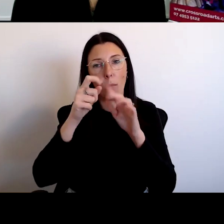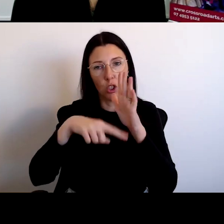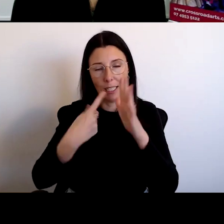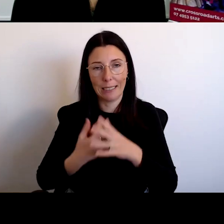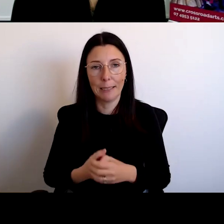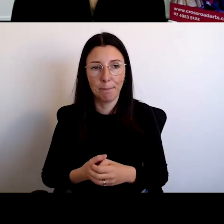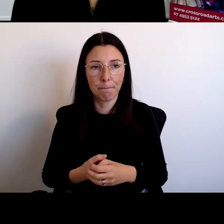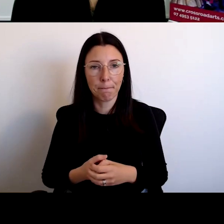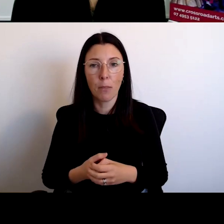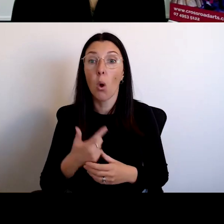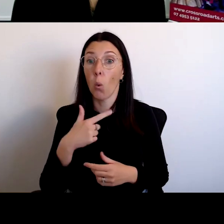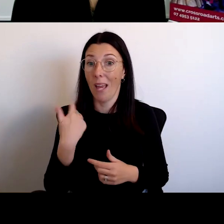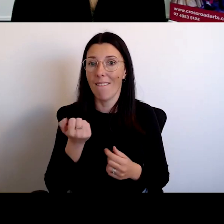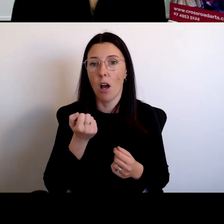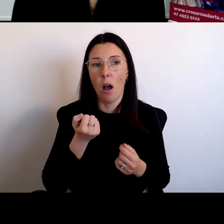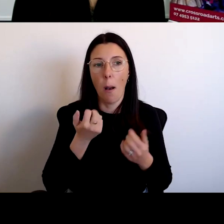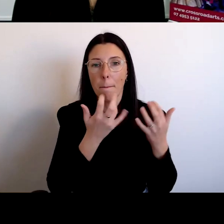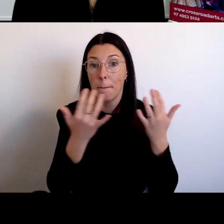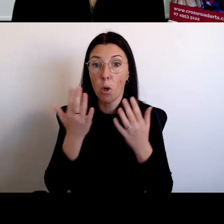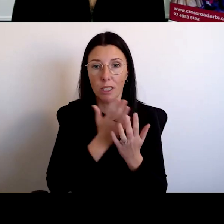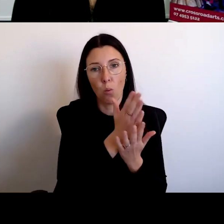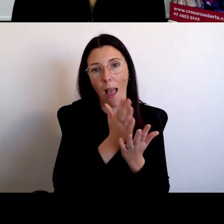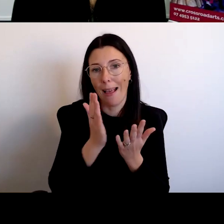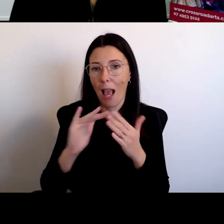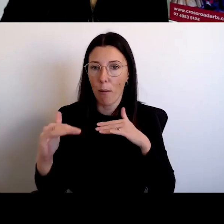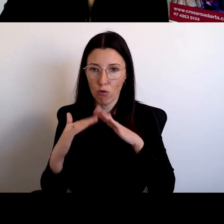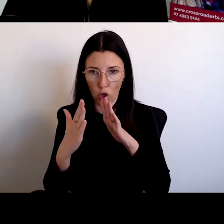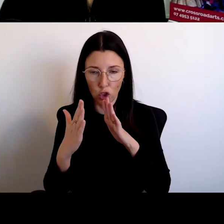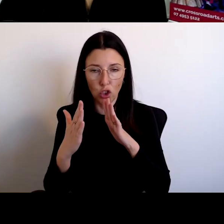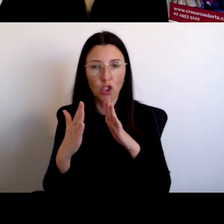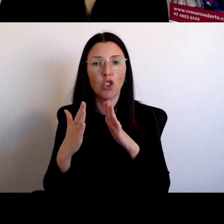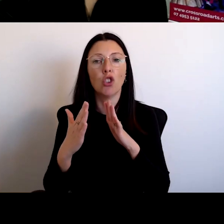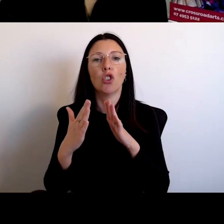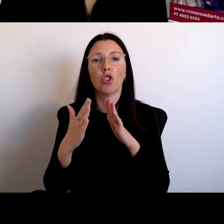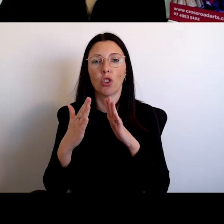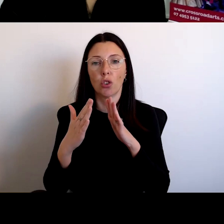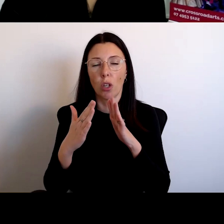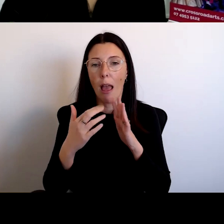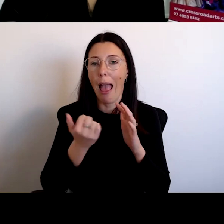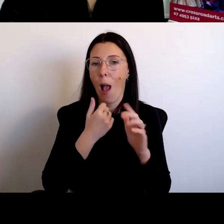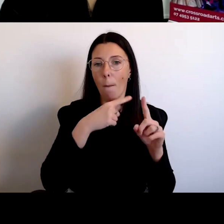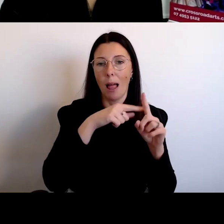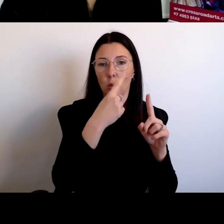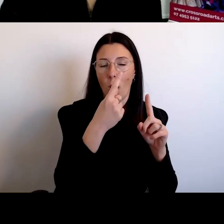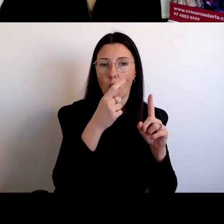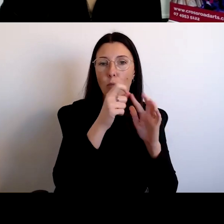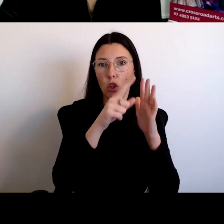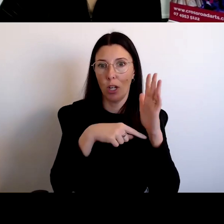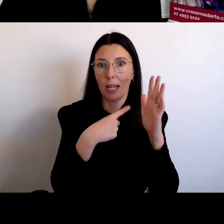because we did pitch Visual as the main anchor for our Plus1 project. But in the lead up to